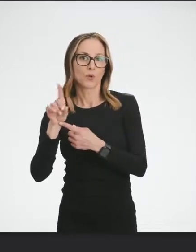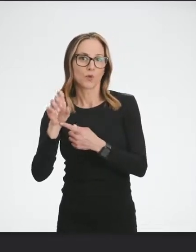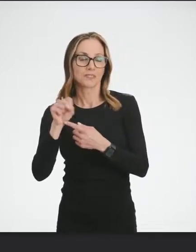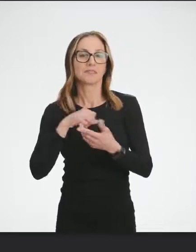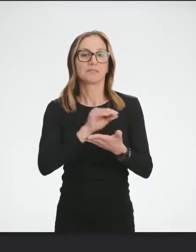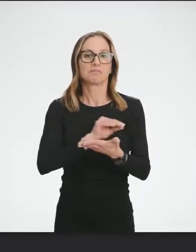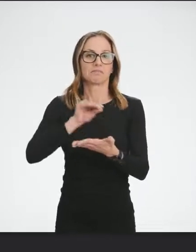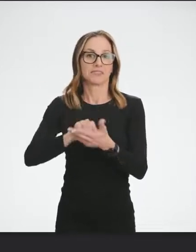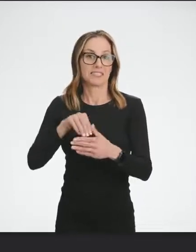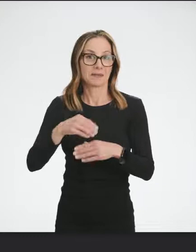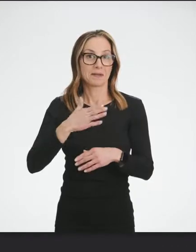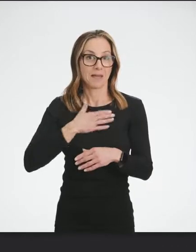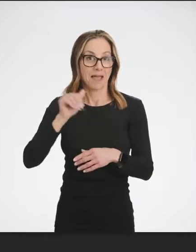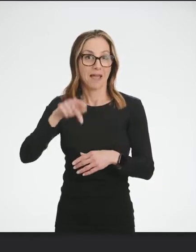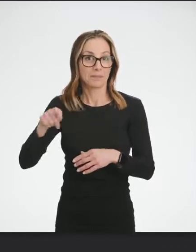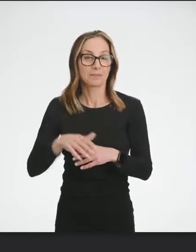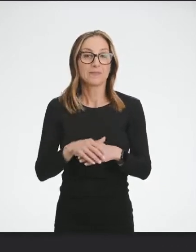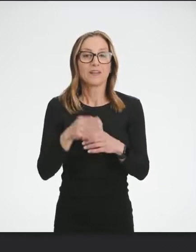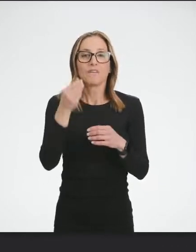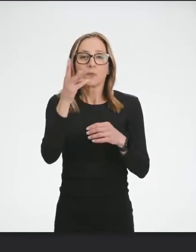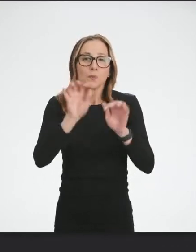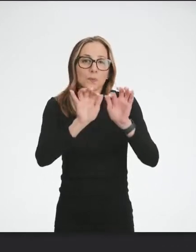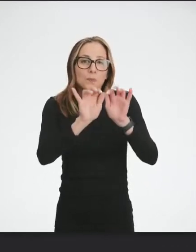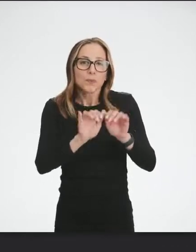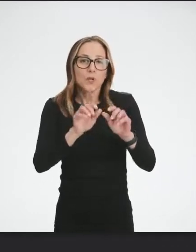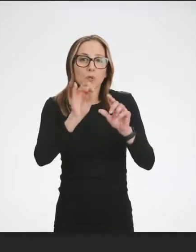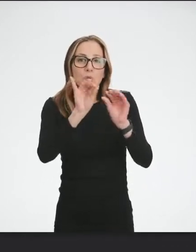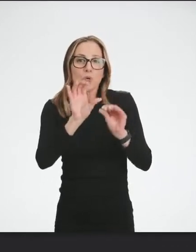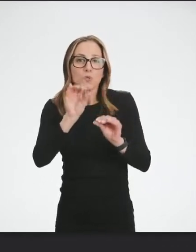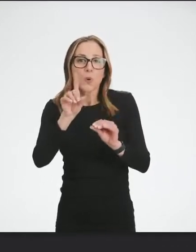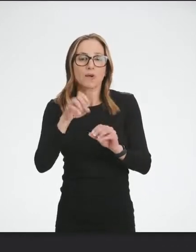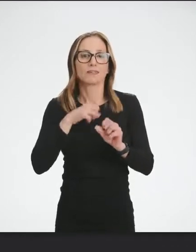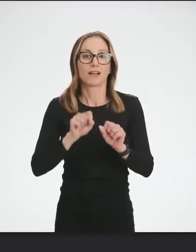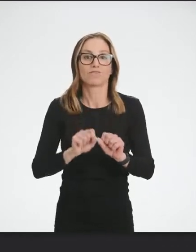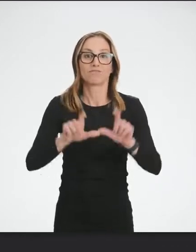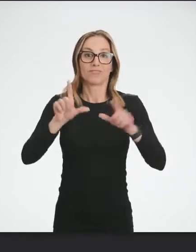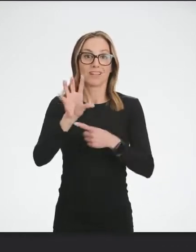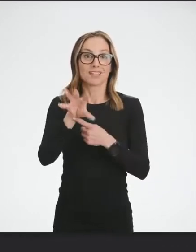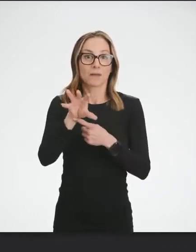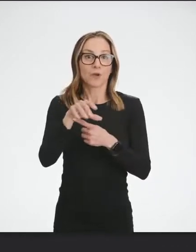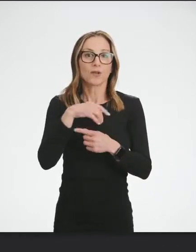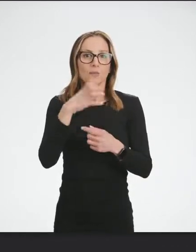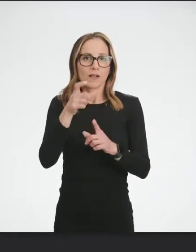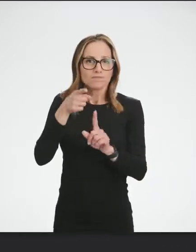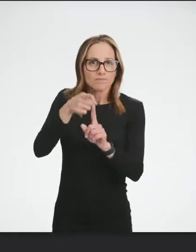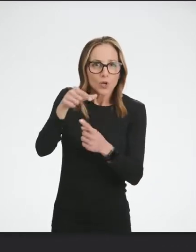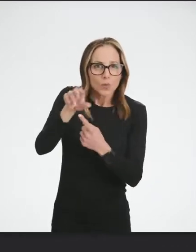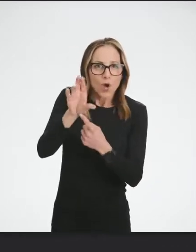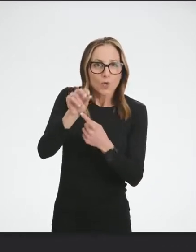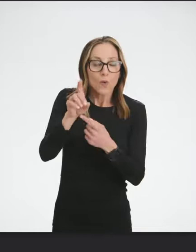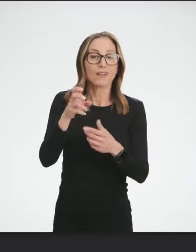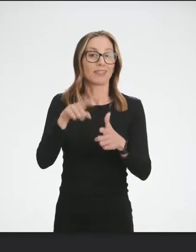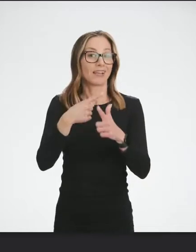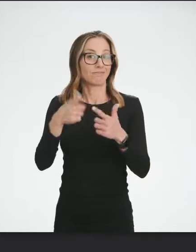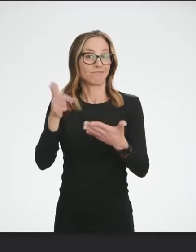With just a few lines of code, I can bring up the camera, specify that I want QR codes, and startScanning!